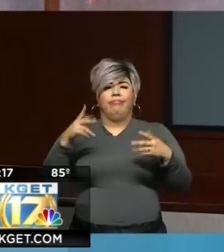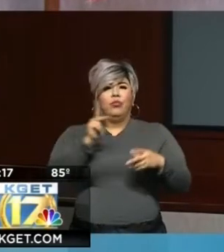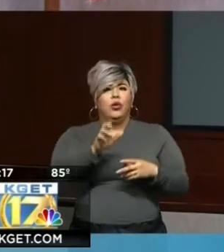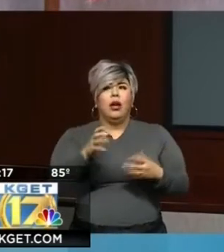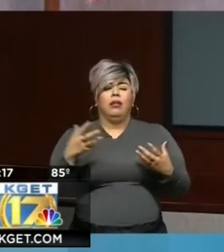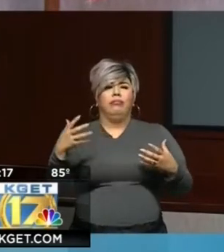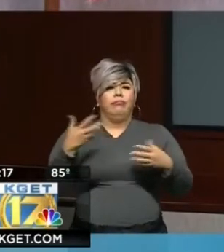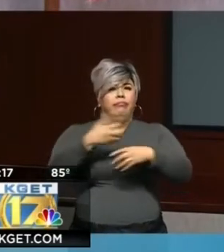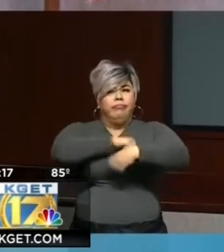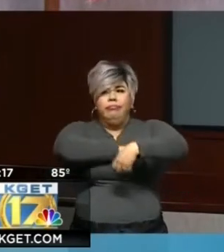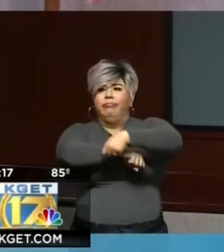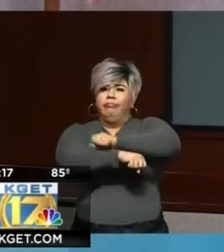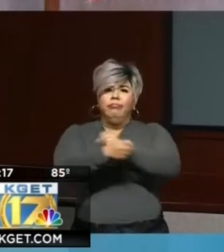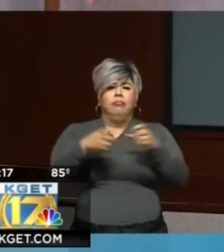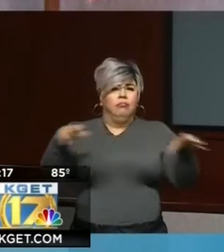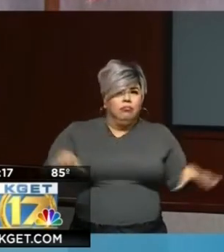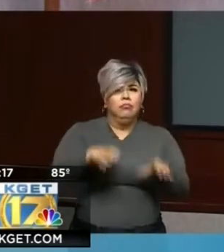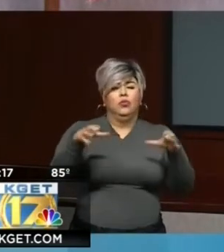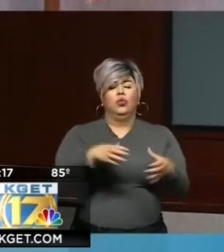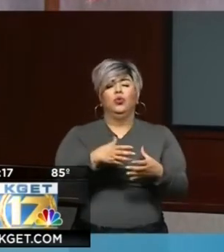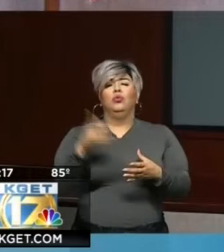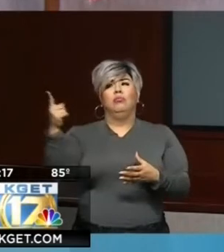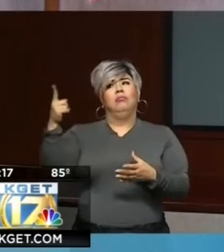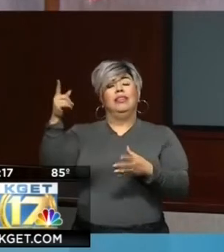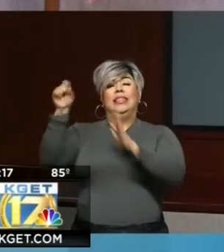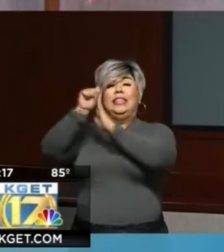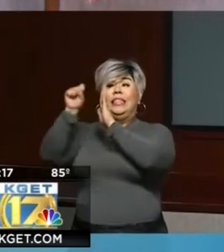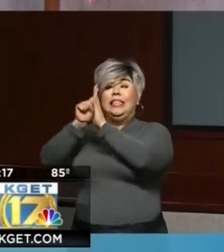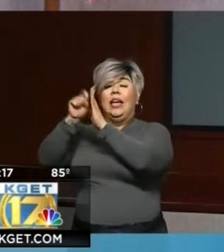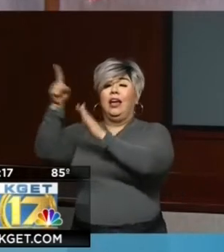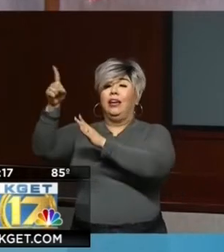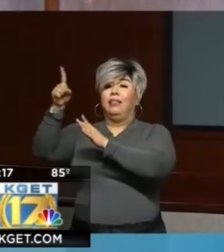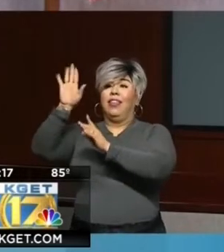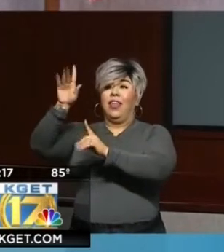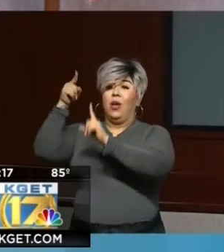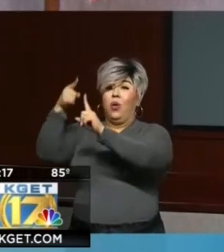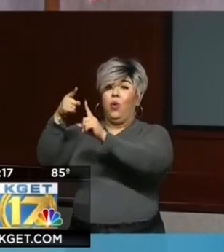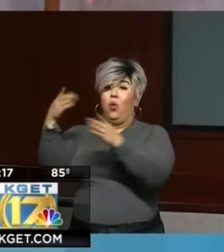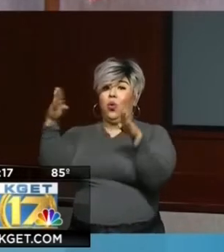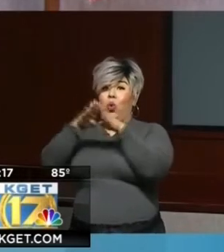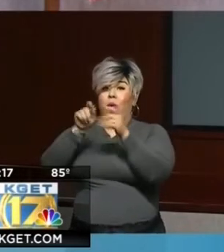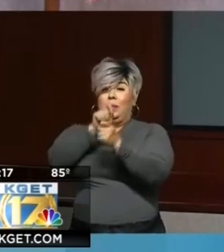I THINK THE QUESTION WAS ENCOURAGING COMPLIANCE WITH THE